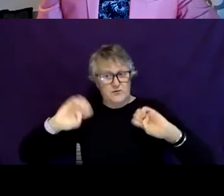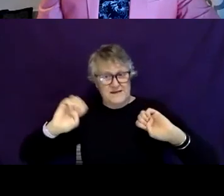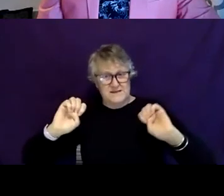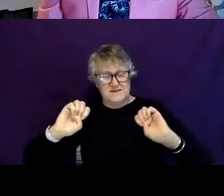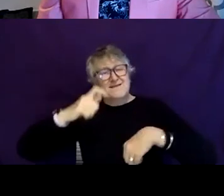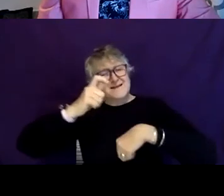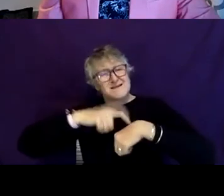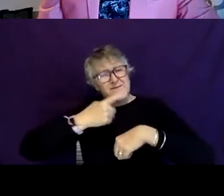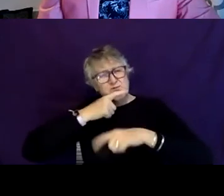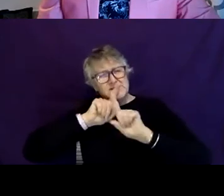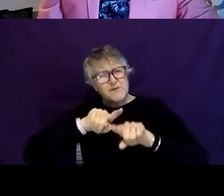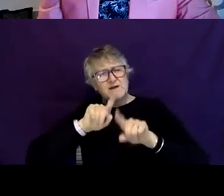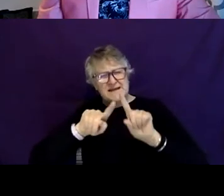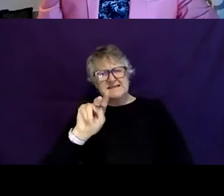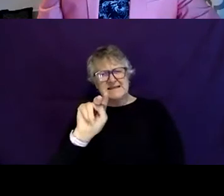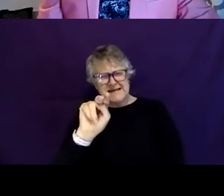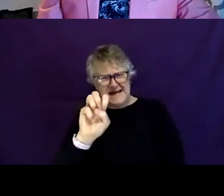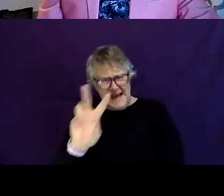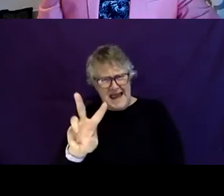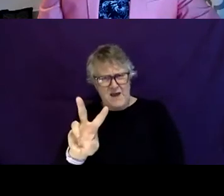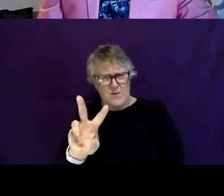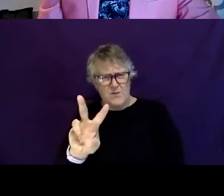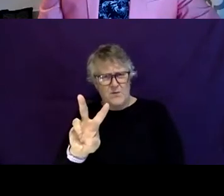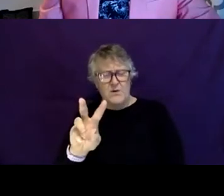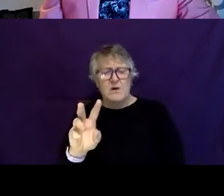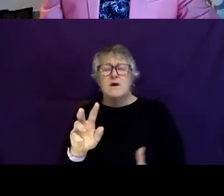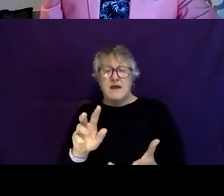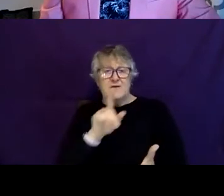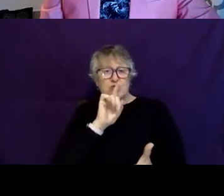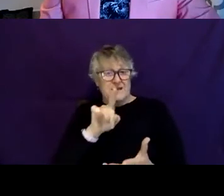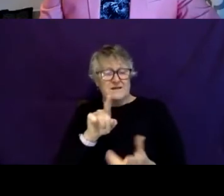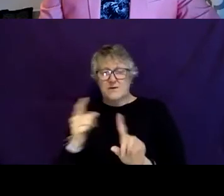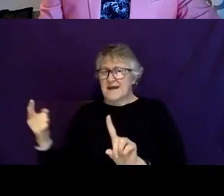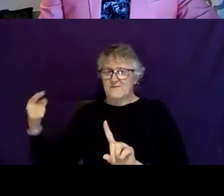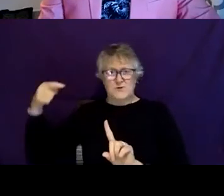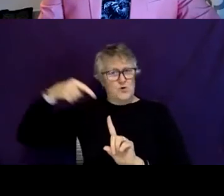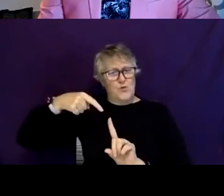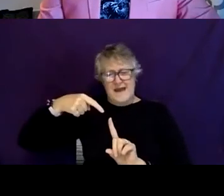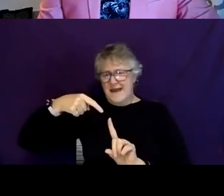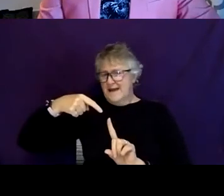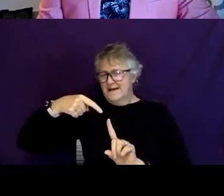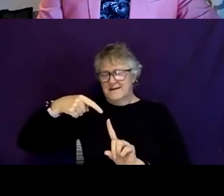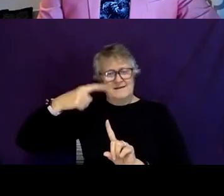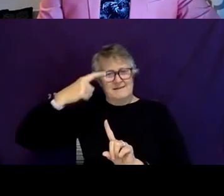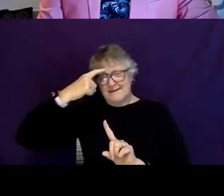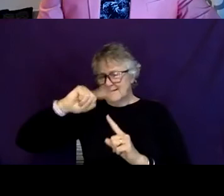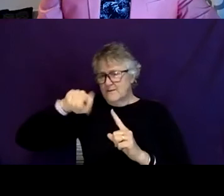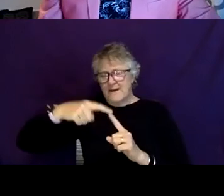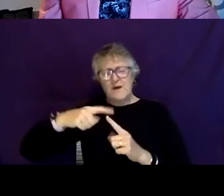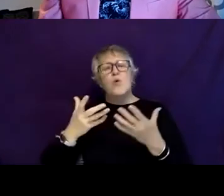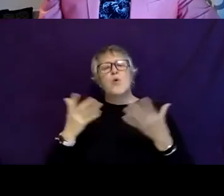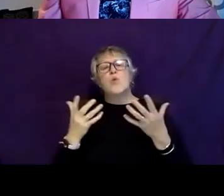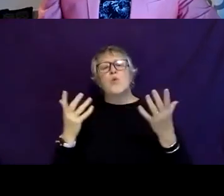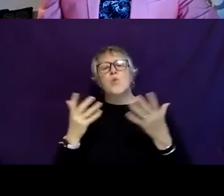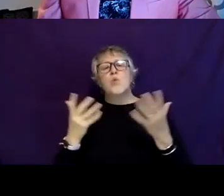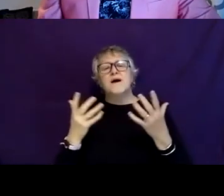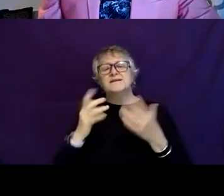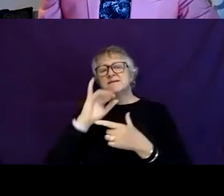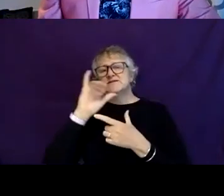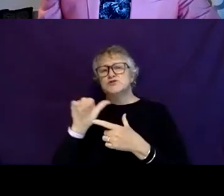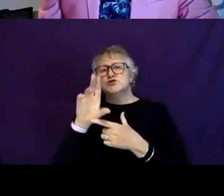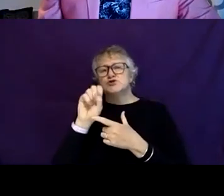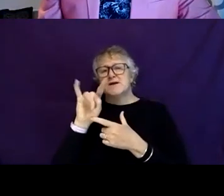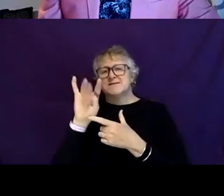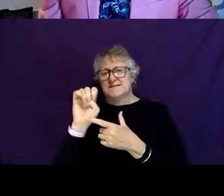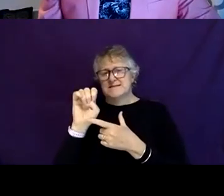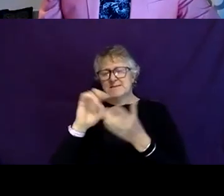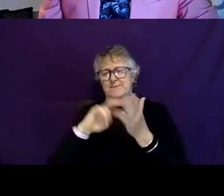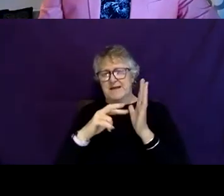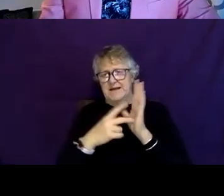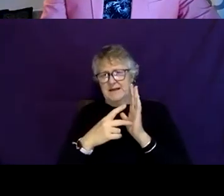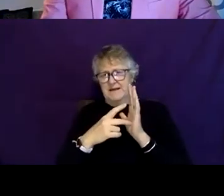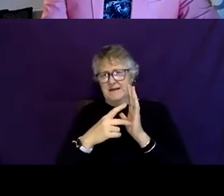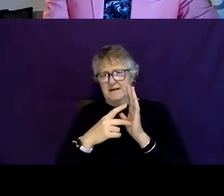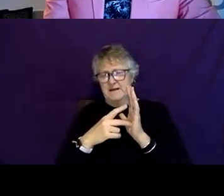And I think it goes right back to what is the justice that the, that, that you as an individual or system are upholding? What does that justice mean? What future is that advancing?